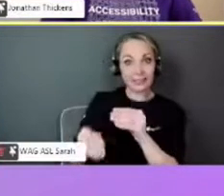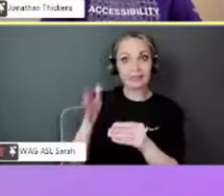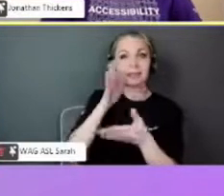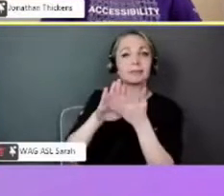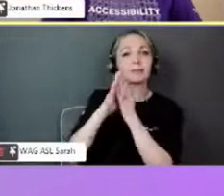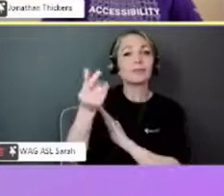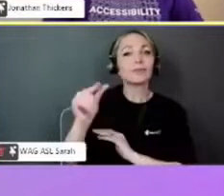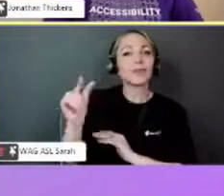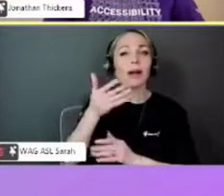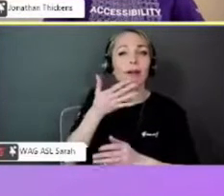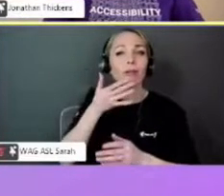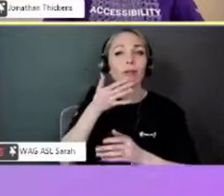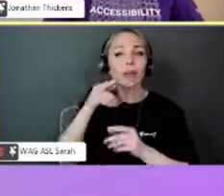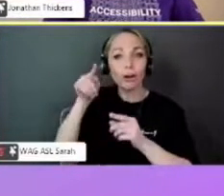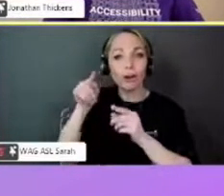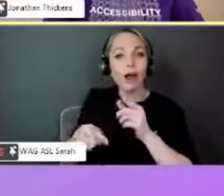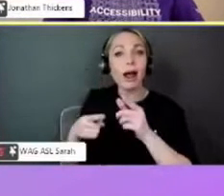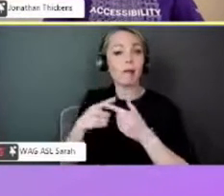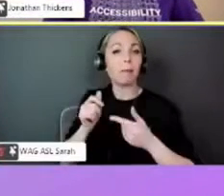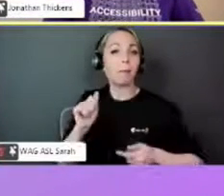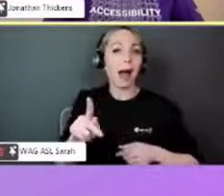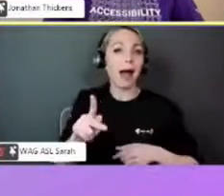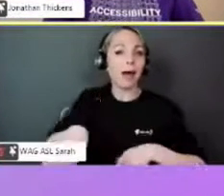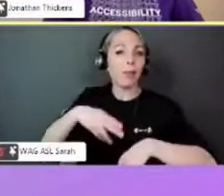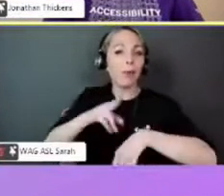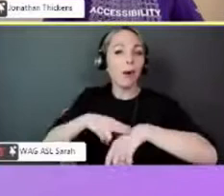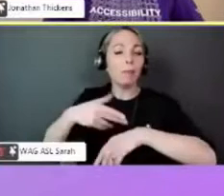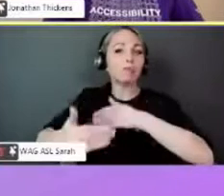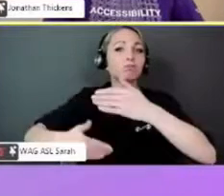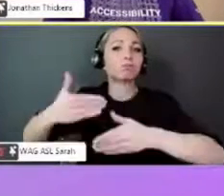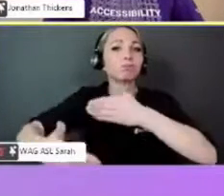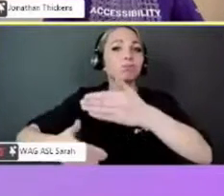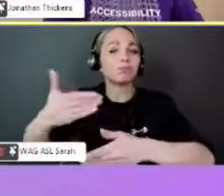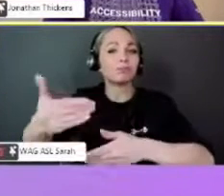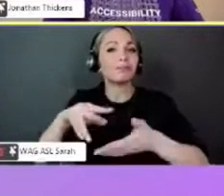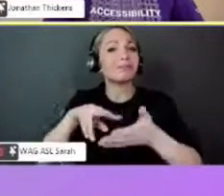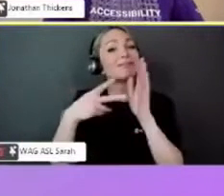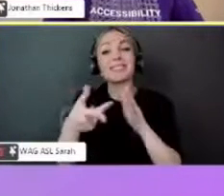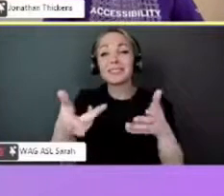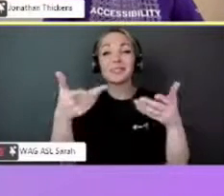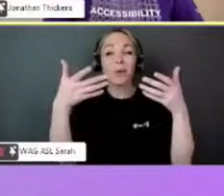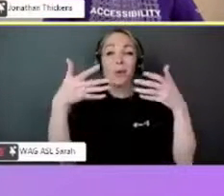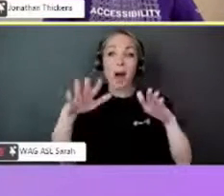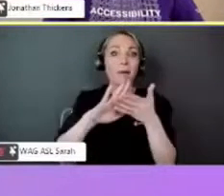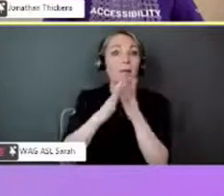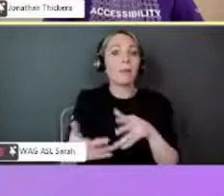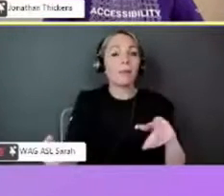This way, you prevent accessibility status from getting worse with no need for time-intensive manual review for accessibility.